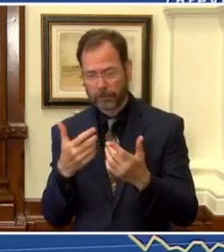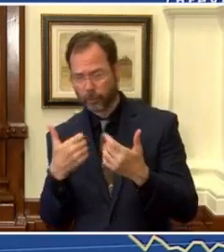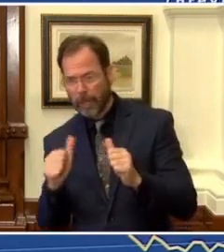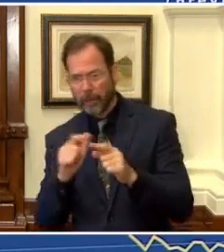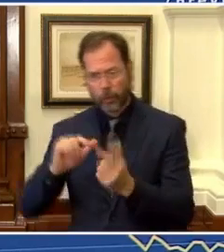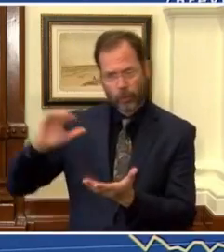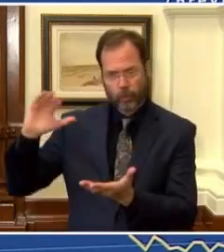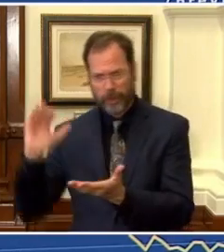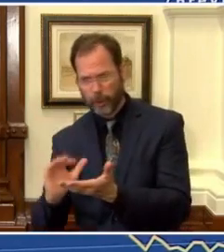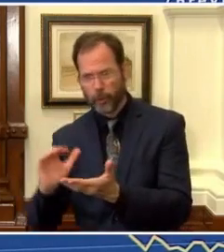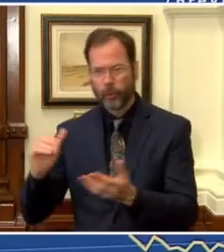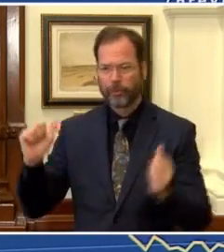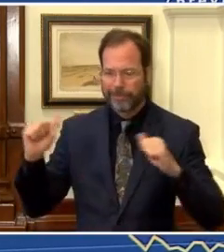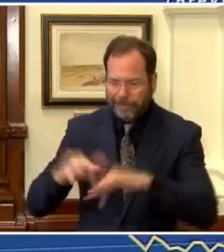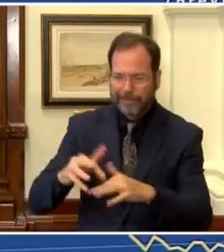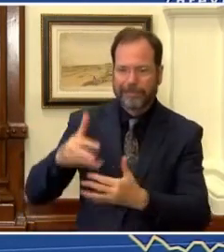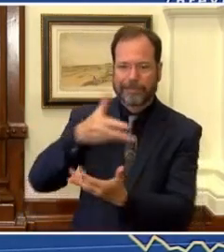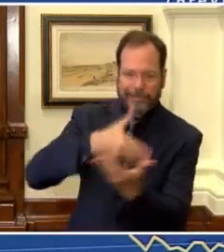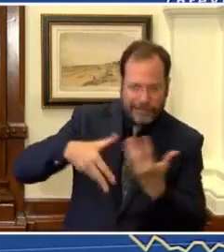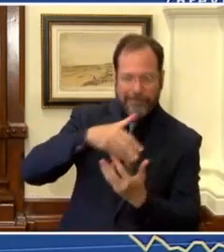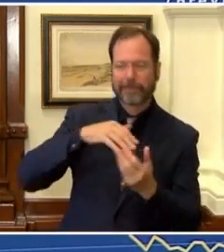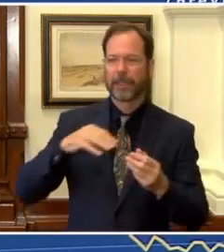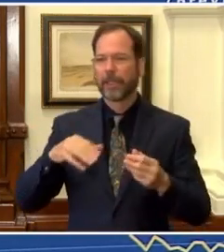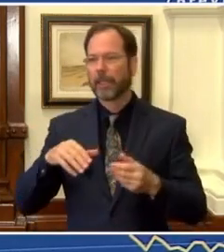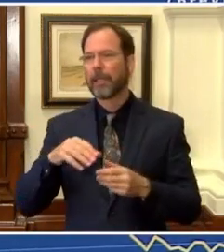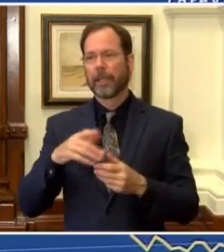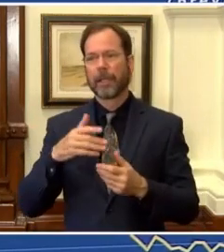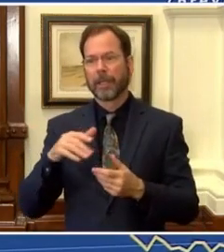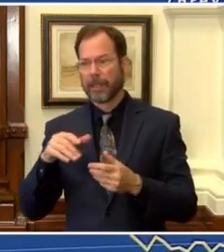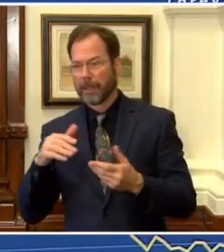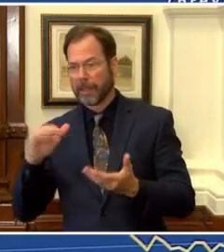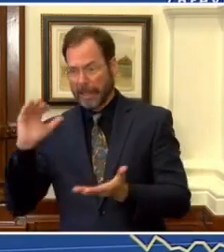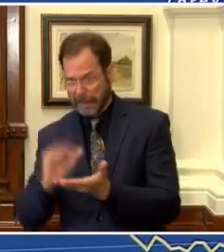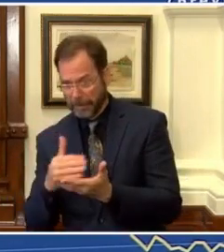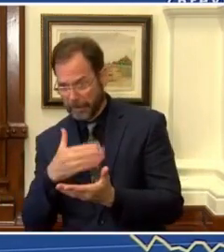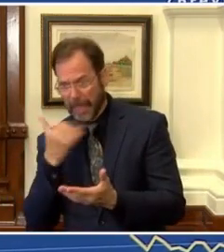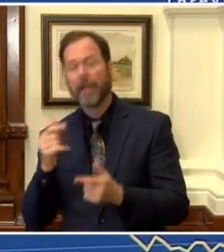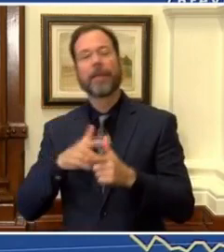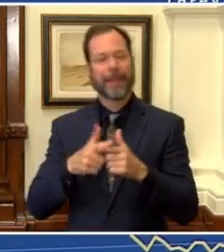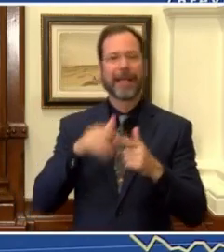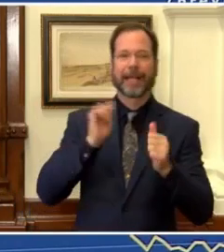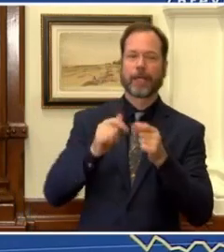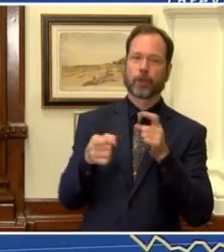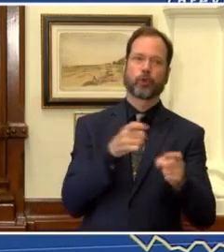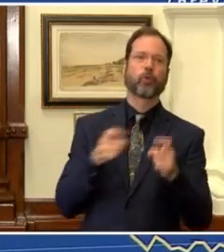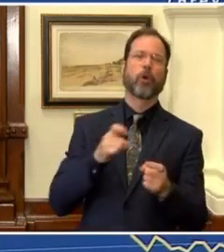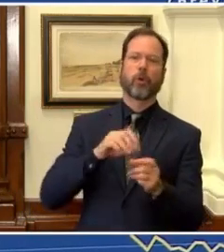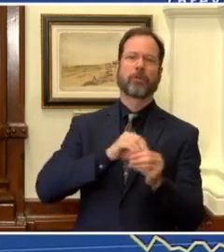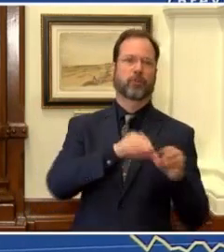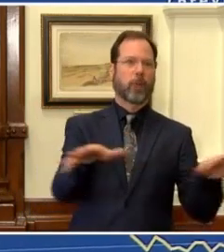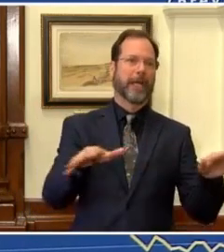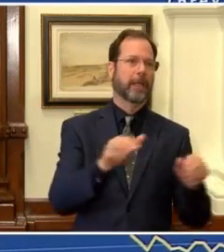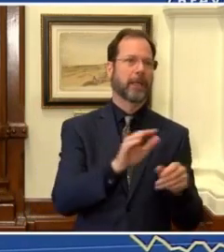WE WILL INCREASINGLY LET THEM KNOW THAT THE MORE THEY ARE DOING TO REDUCE RATHER RINGS AND